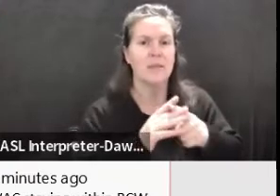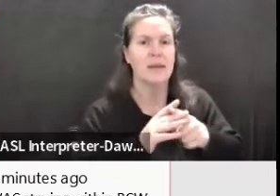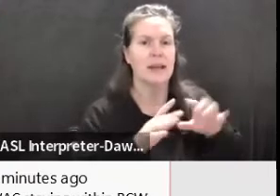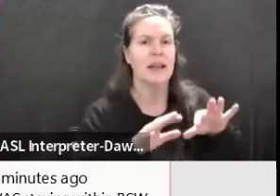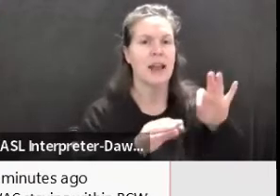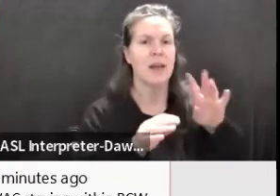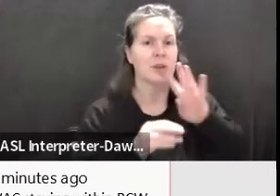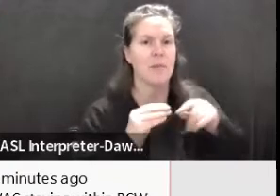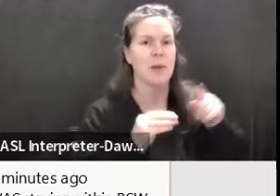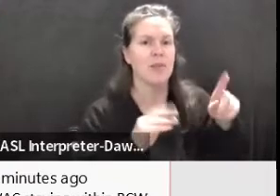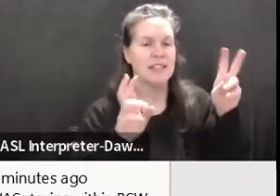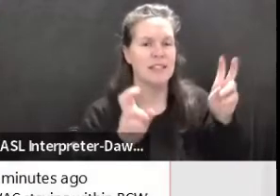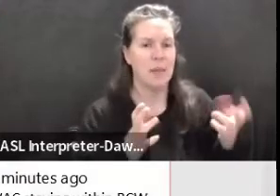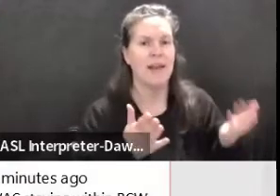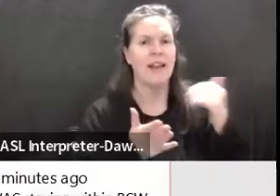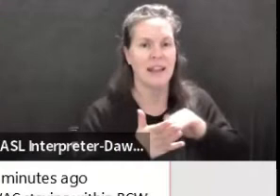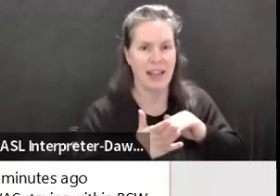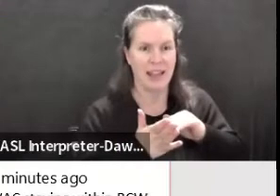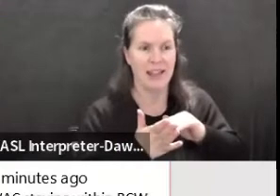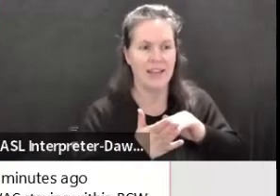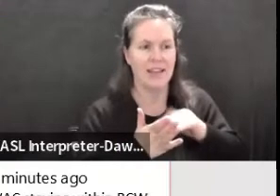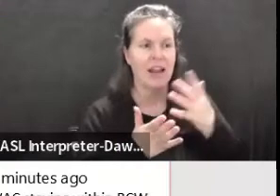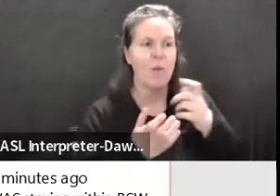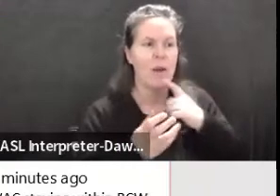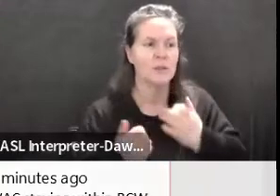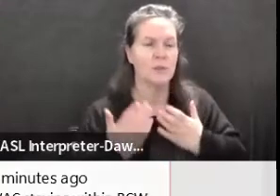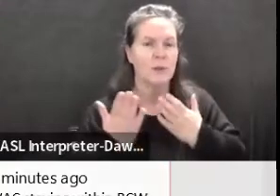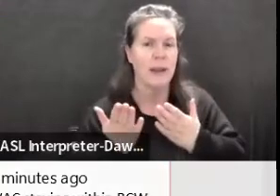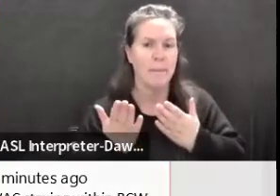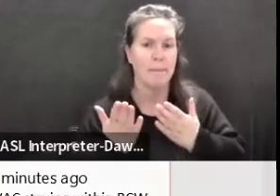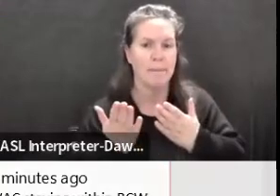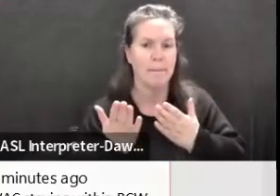And then I do want to bring up another question for you